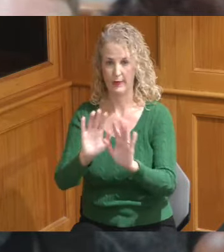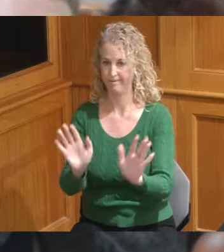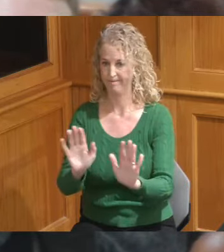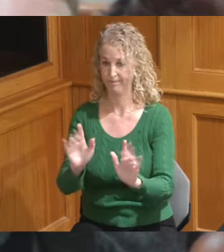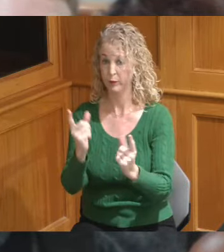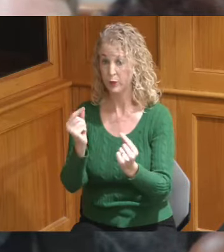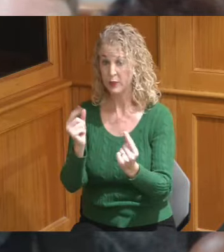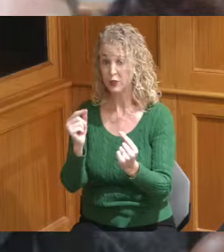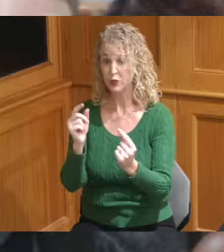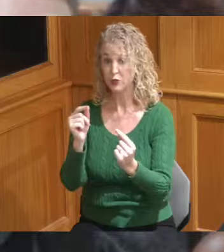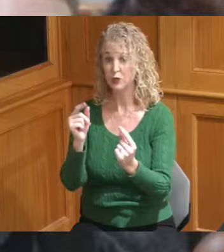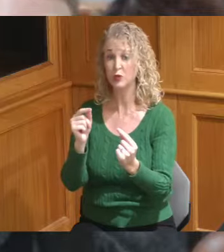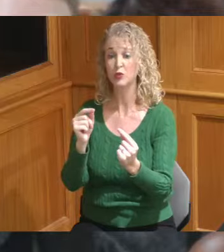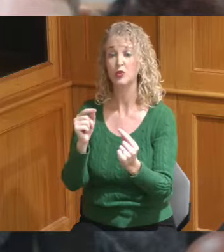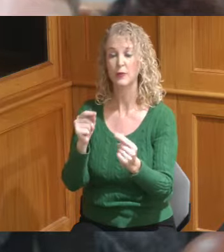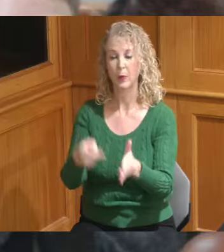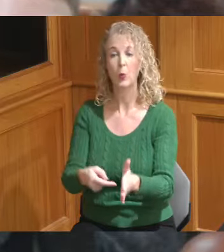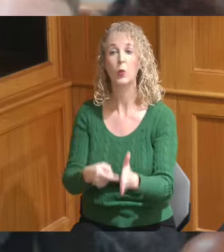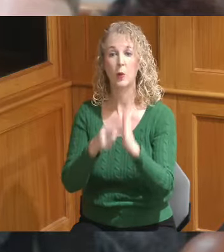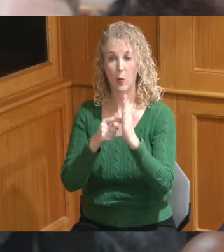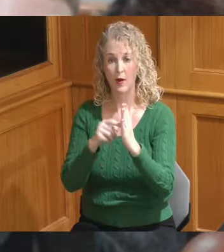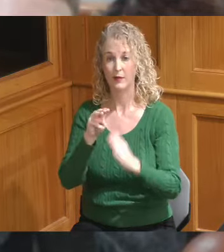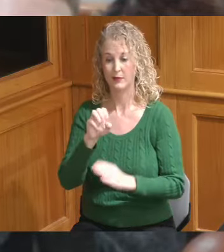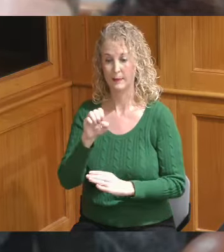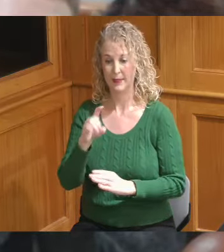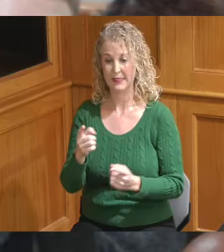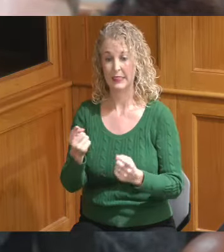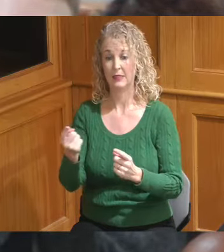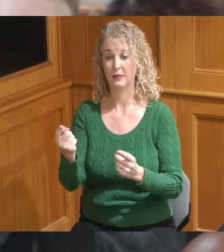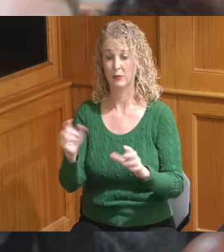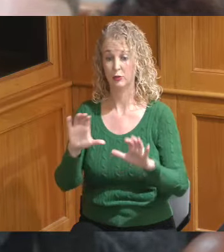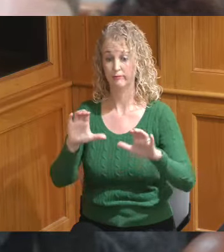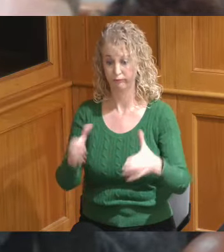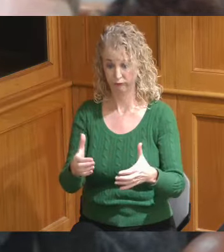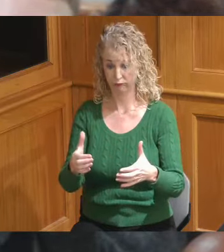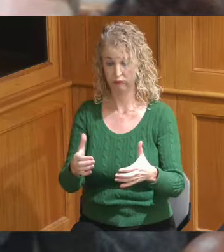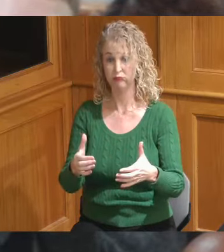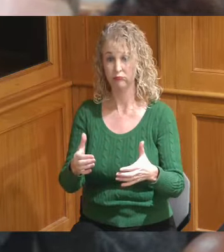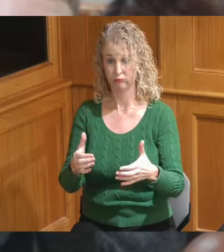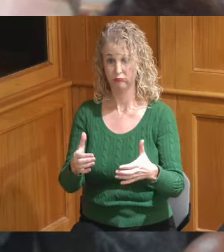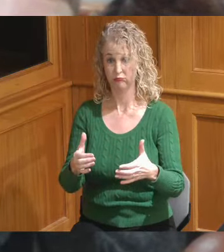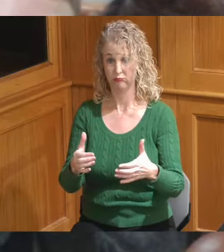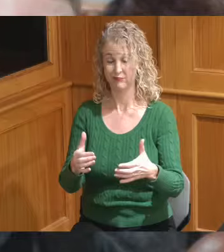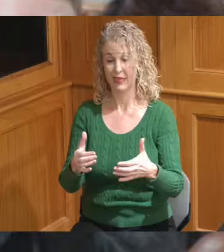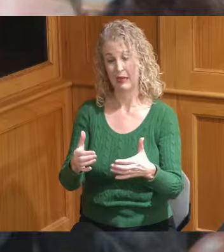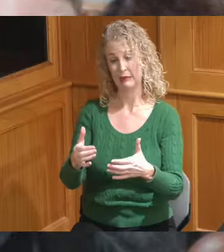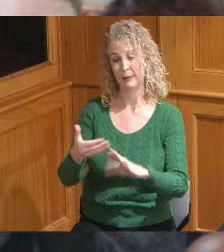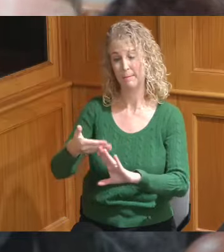MSD to come back with a plan for board review no later than the end of the first quarter of 2026.